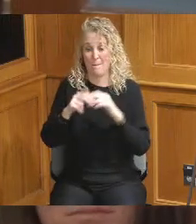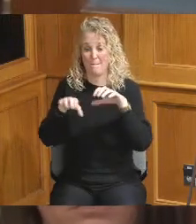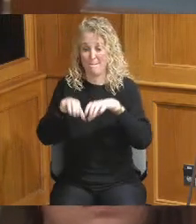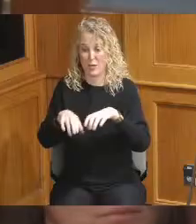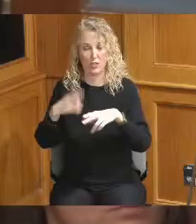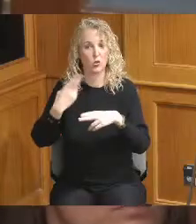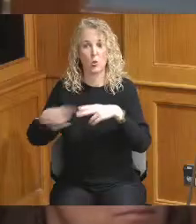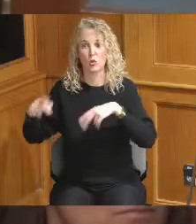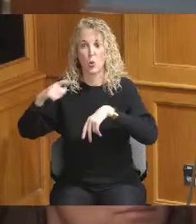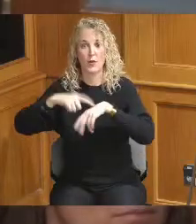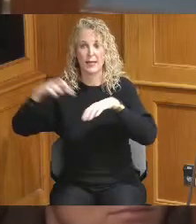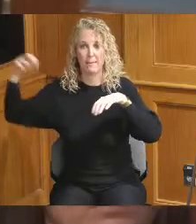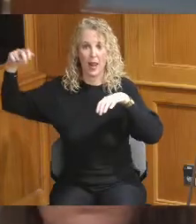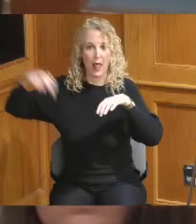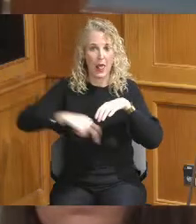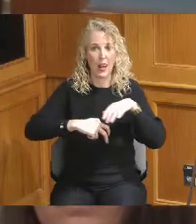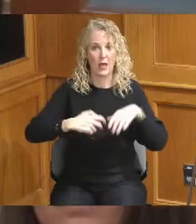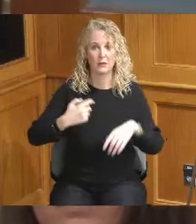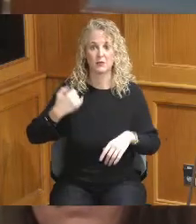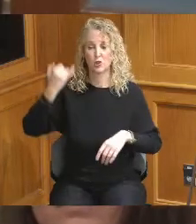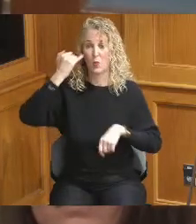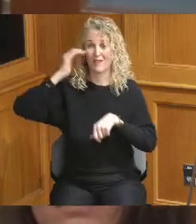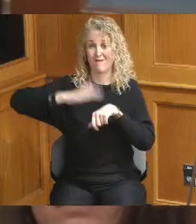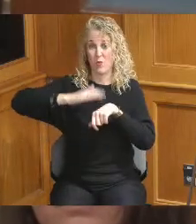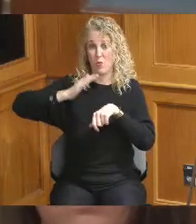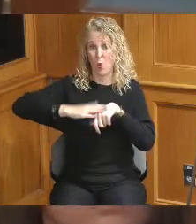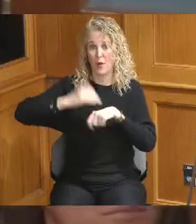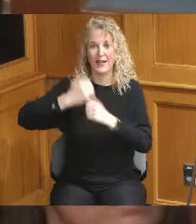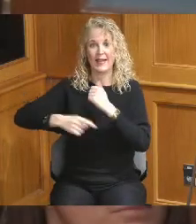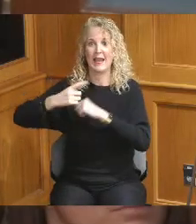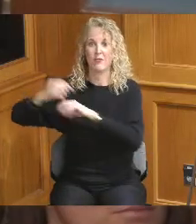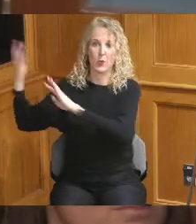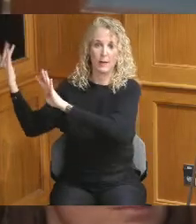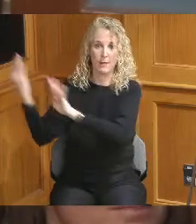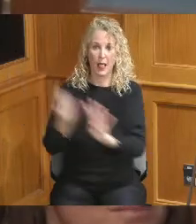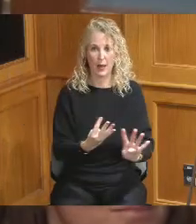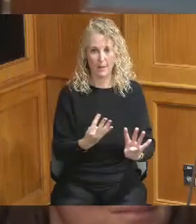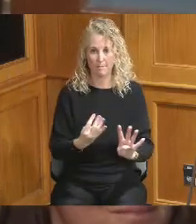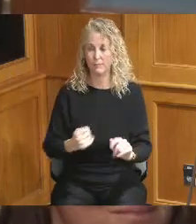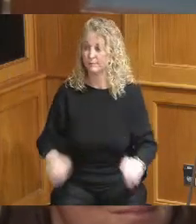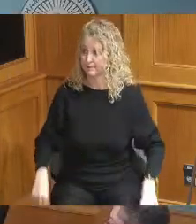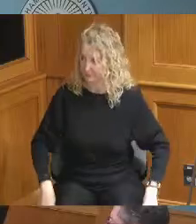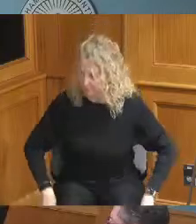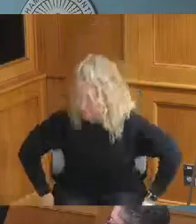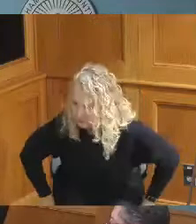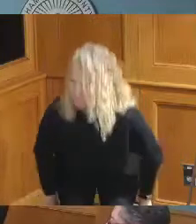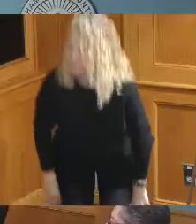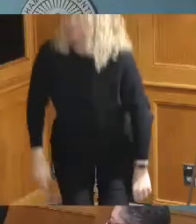time period so as soon as we have advanced notice everyone could great fantastic thank you thank